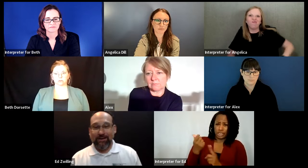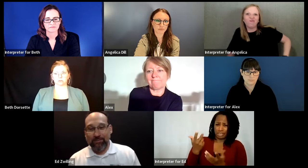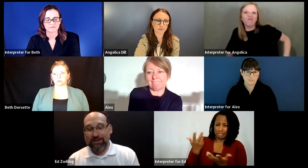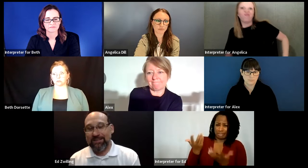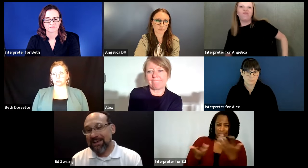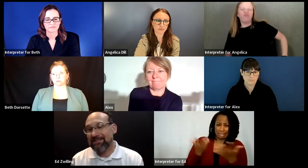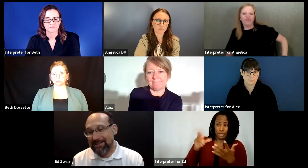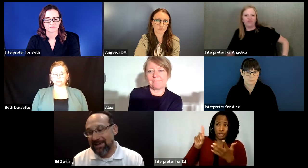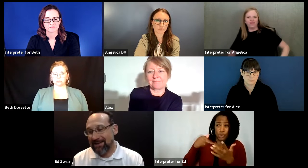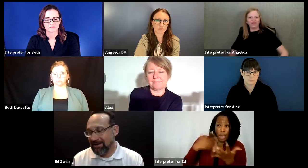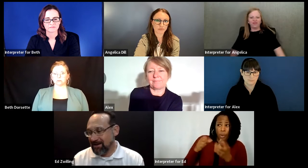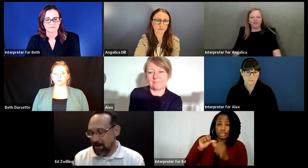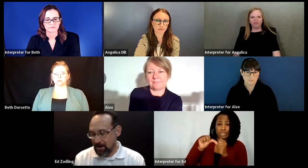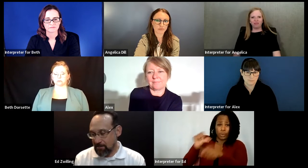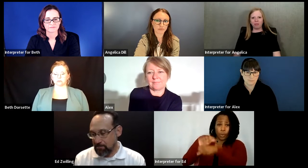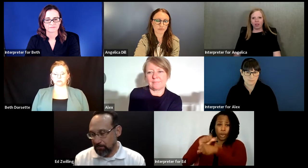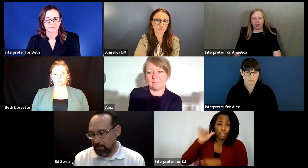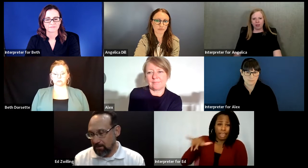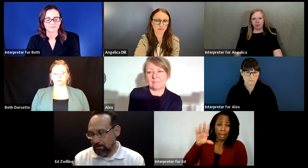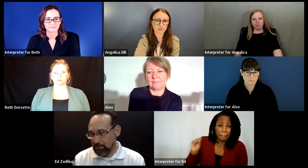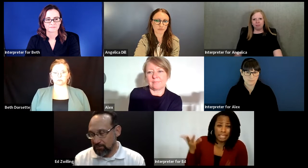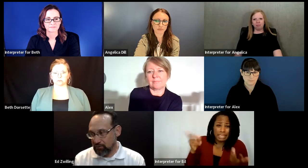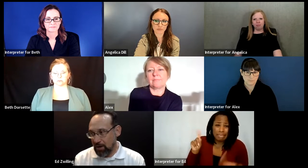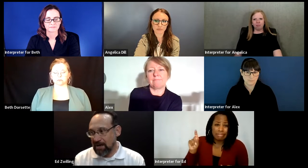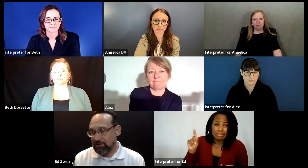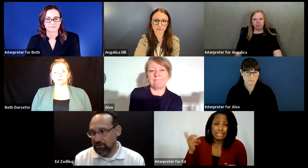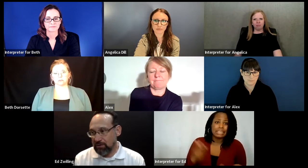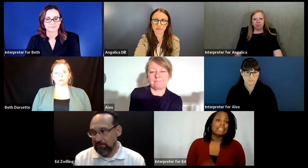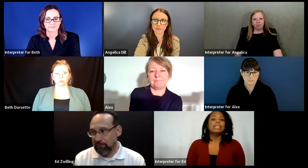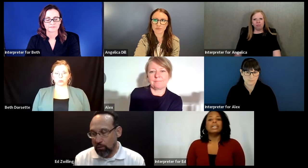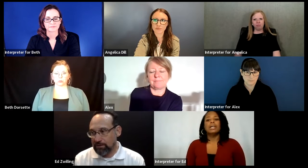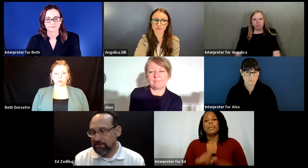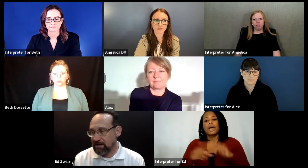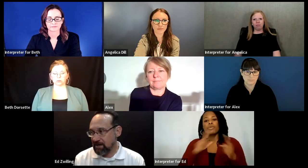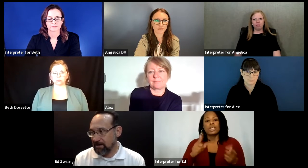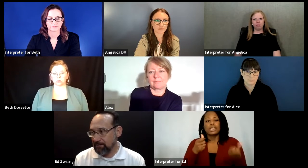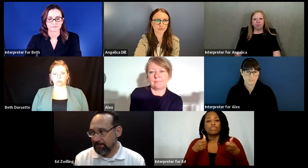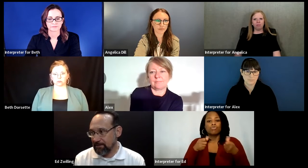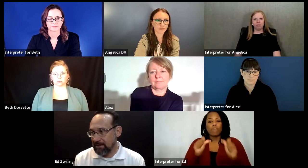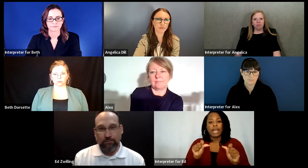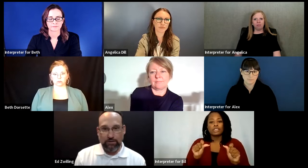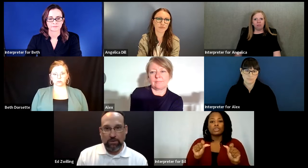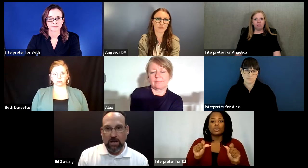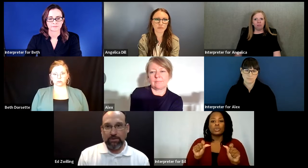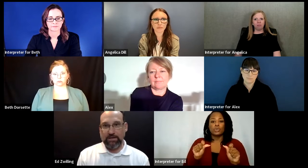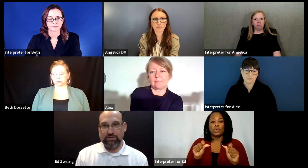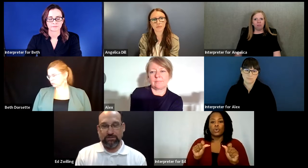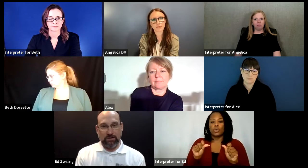But at the end of the day, trying to enforce interview accommodations